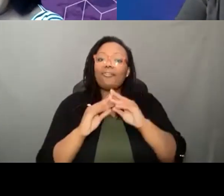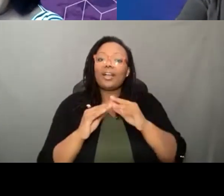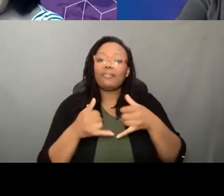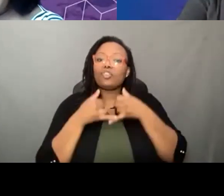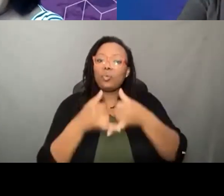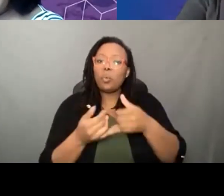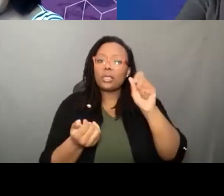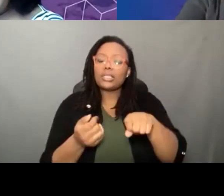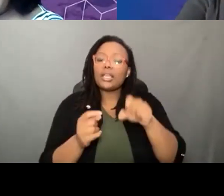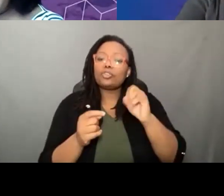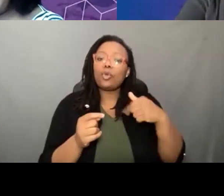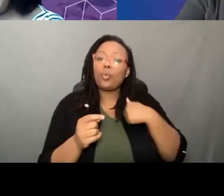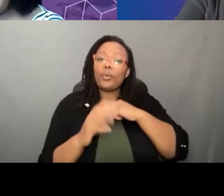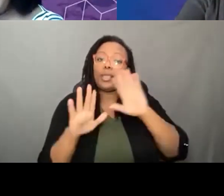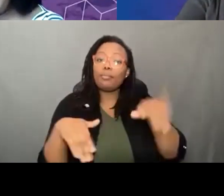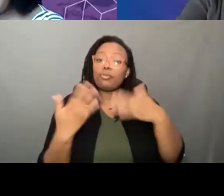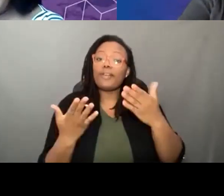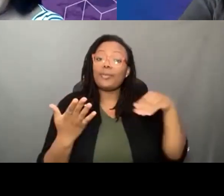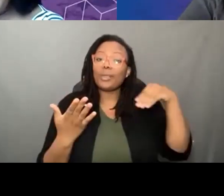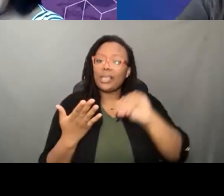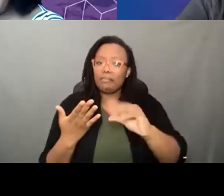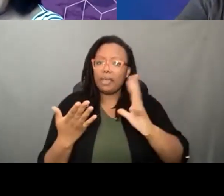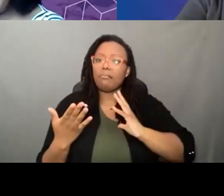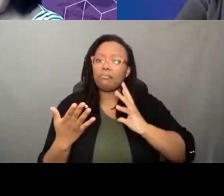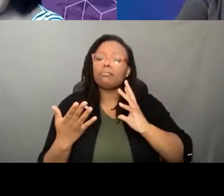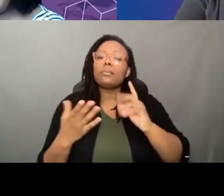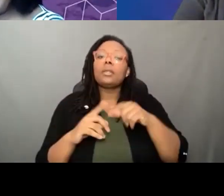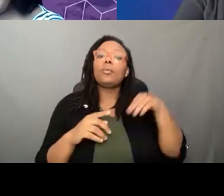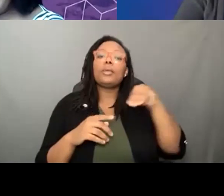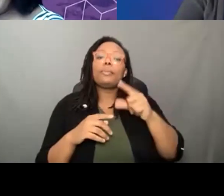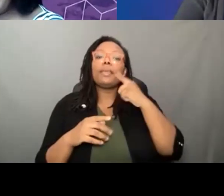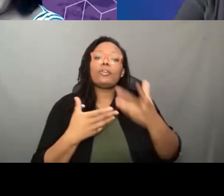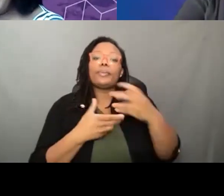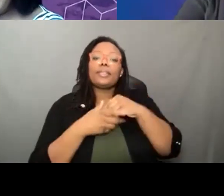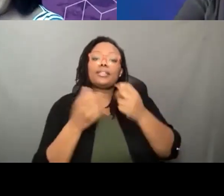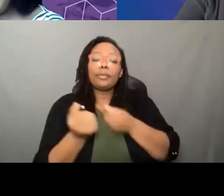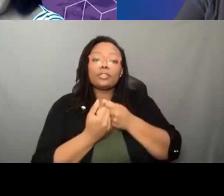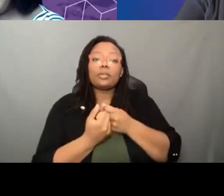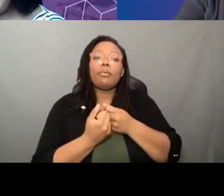So we provide, we can pay for those. We pay for participant support, you know, through subsistence.